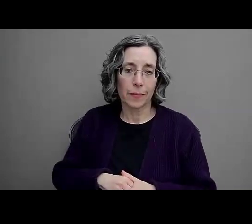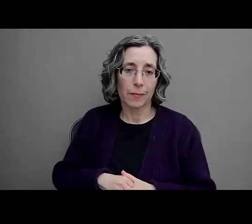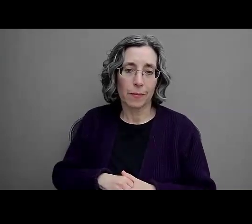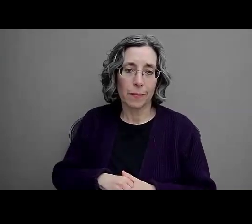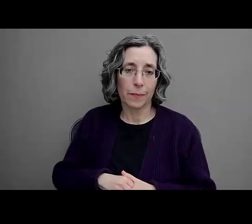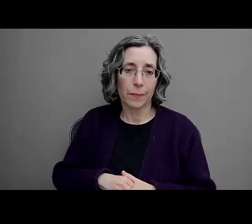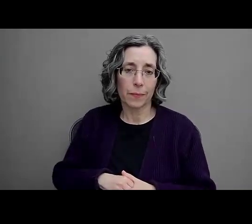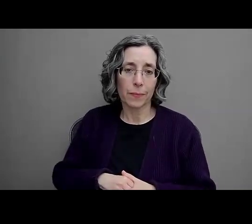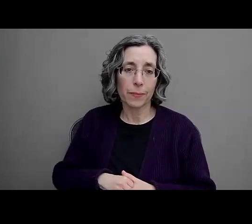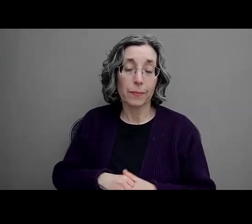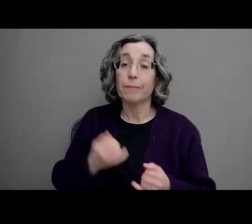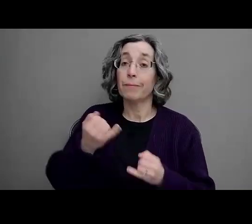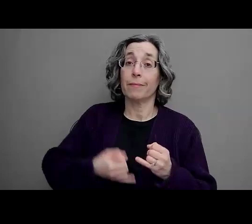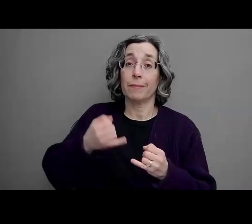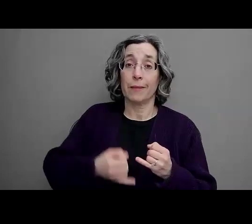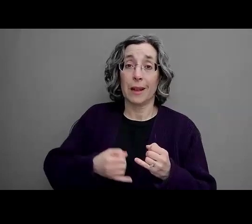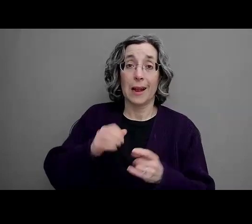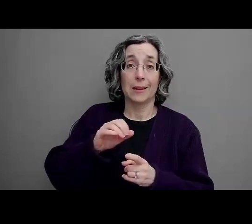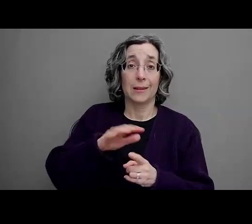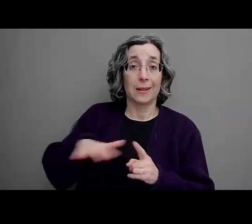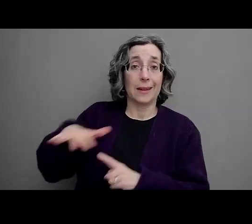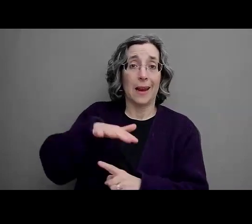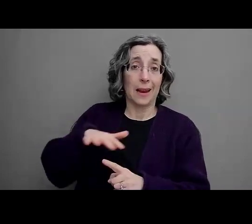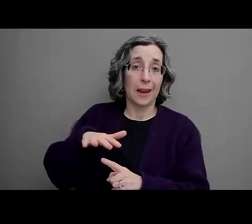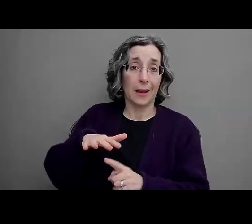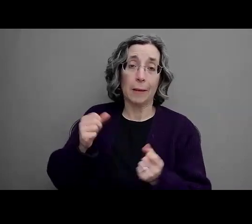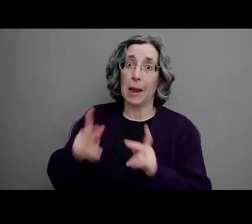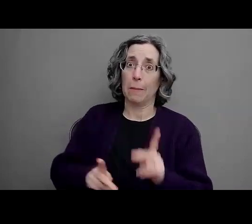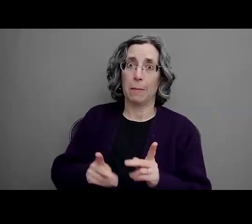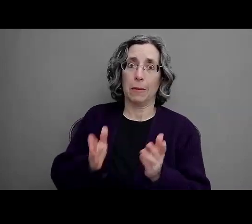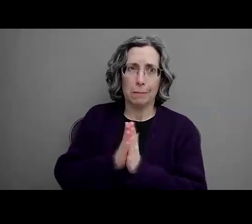age. Okay. So another setting, the last setting that we often